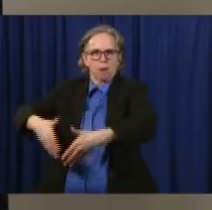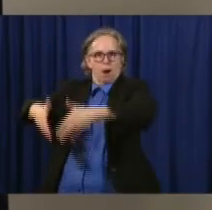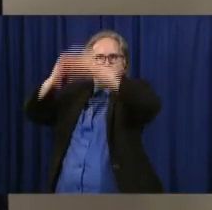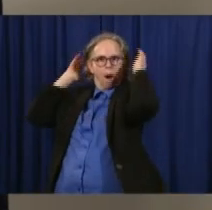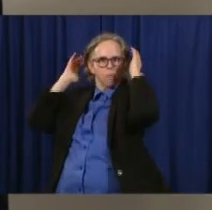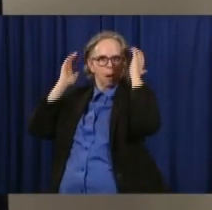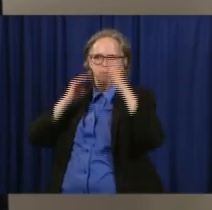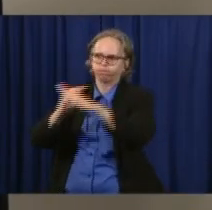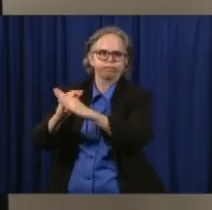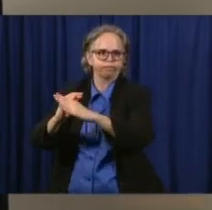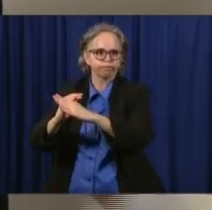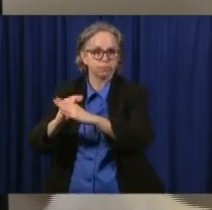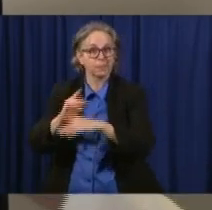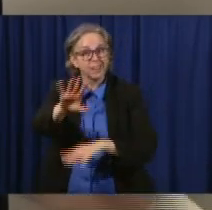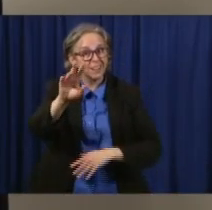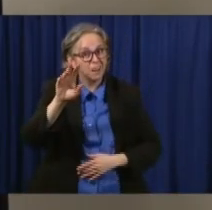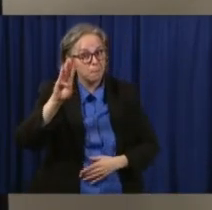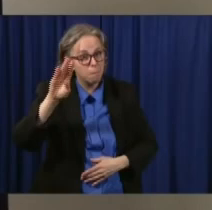FROM SPREADING KEEP PEOPLE FROM